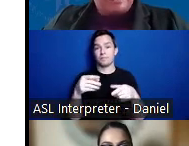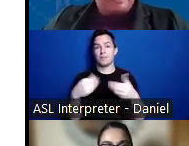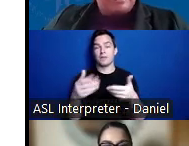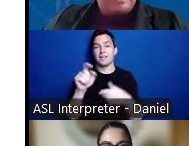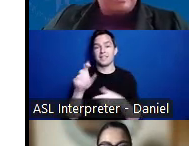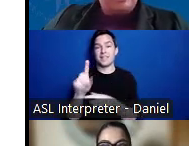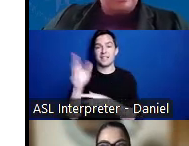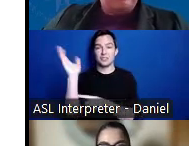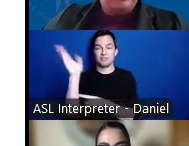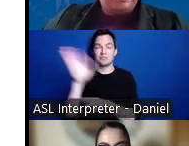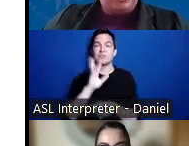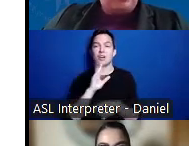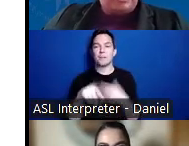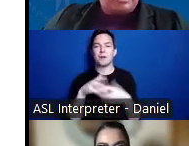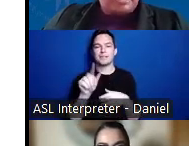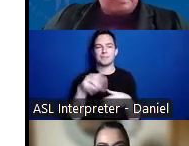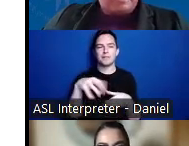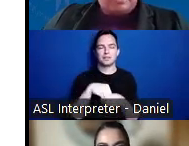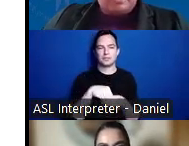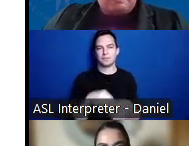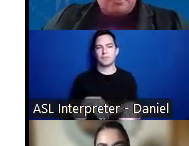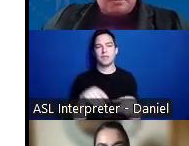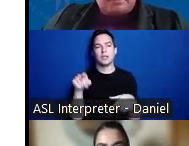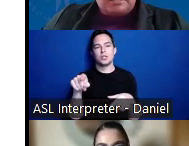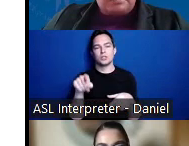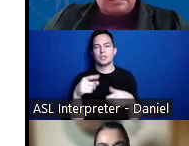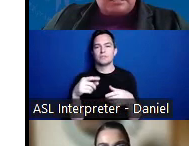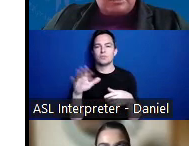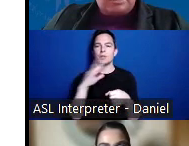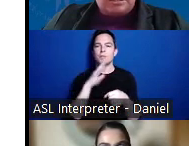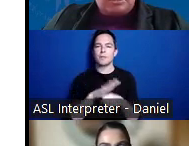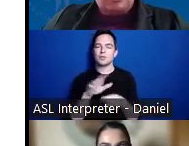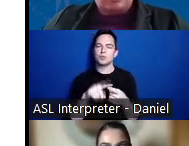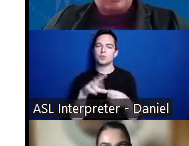disability inclusion. Riley's commitment to the importance of disability inclusion has also led